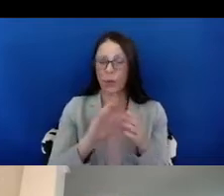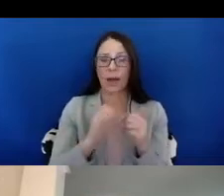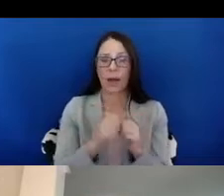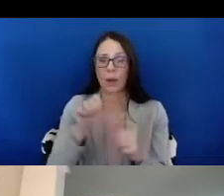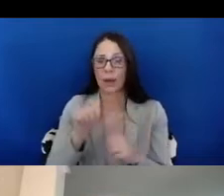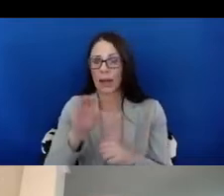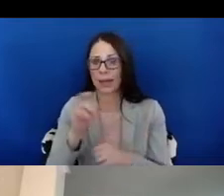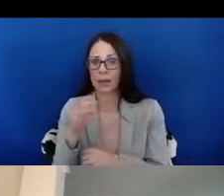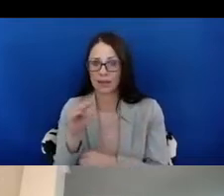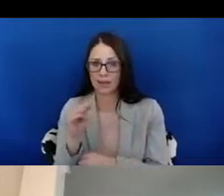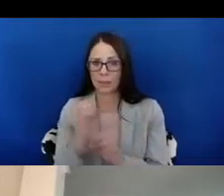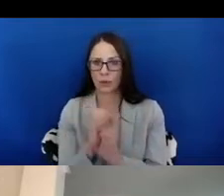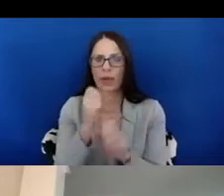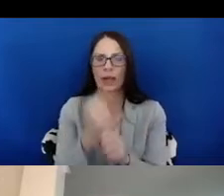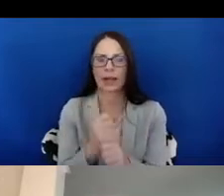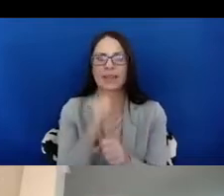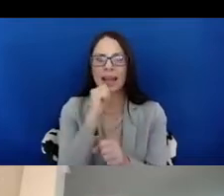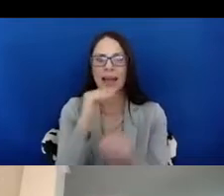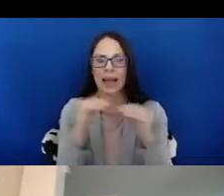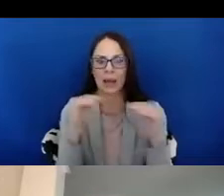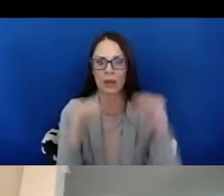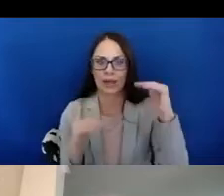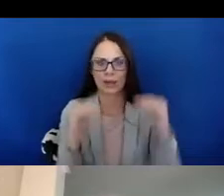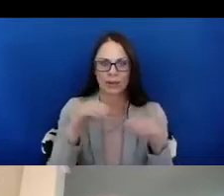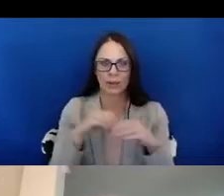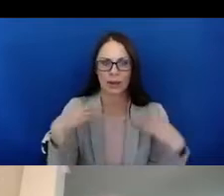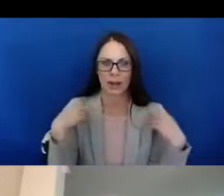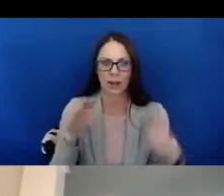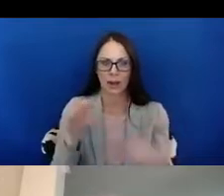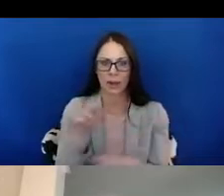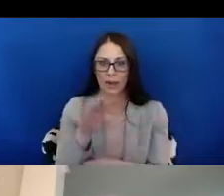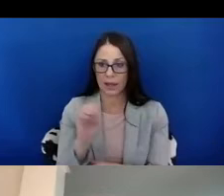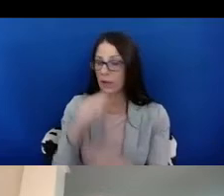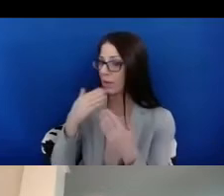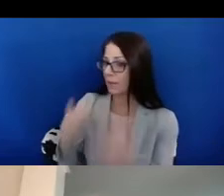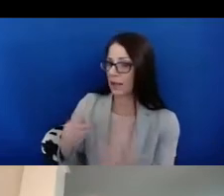creates inequities in health care, and thank you to my cook some of my co presenters